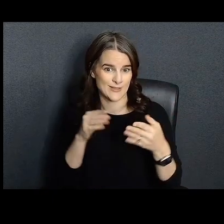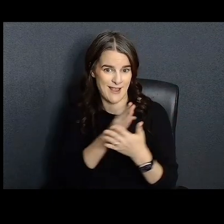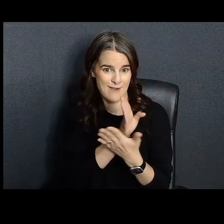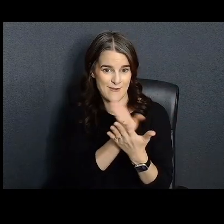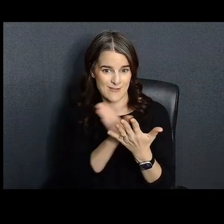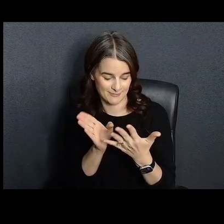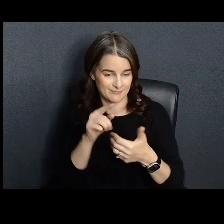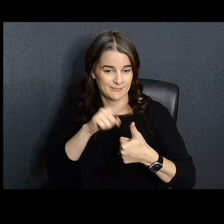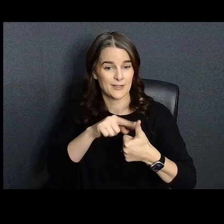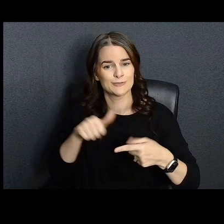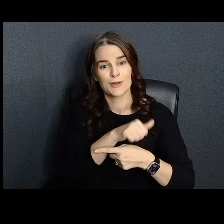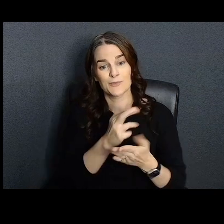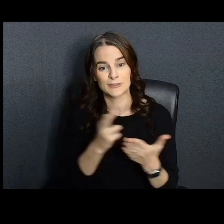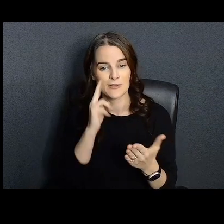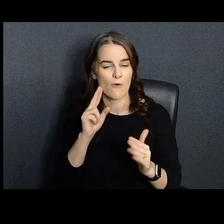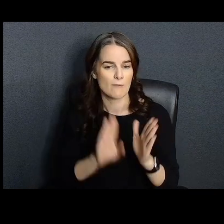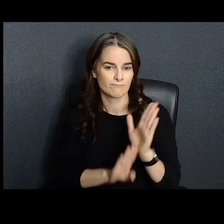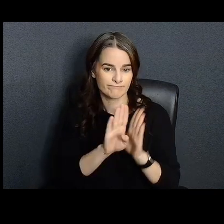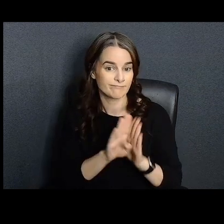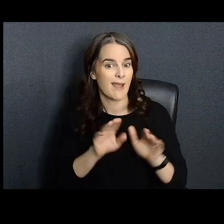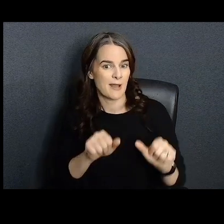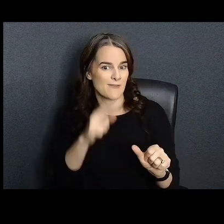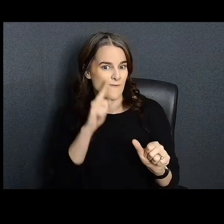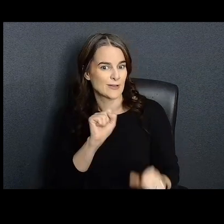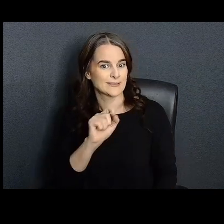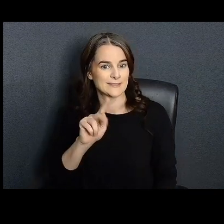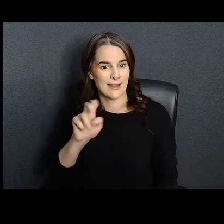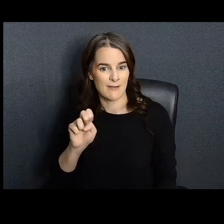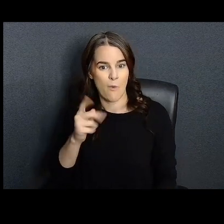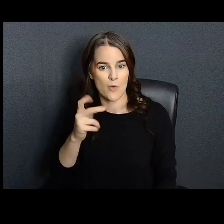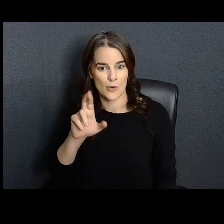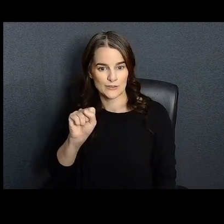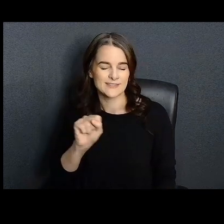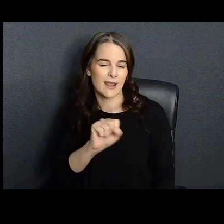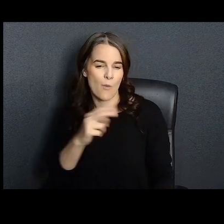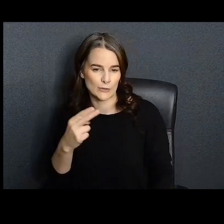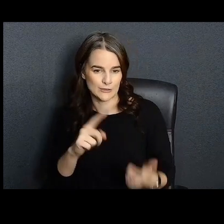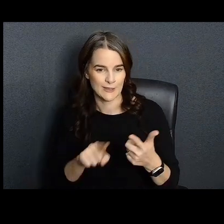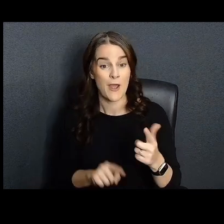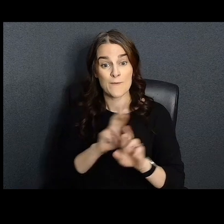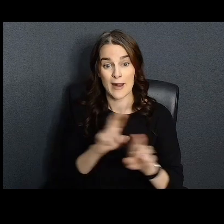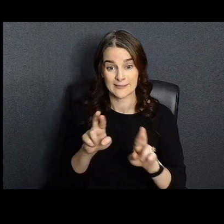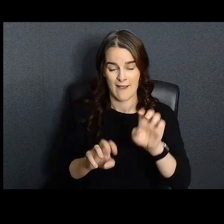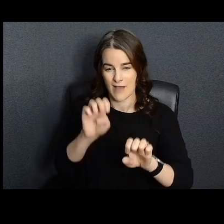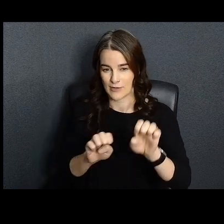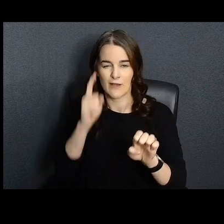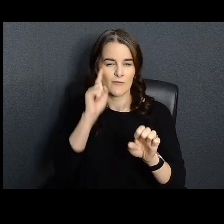training and resources to build capacity for stakeholders, readiness evaluation to develop tools